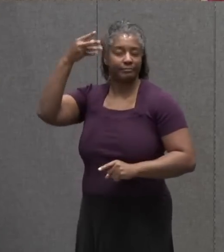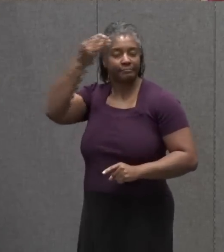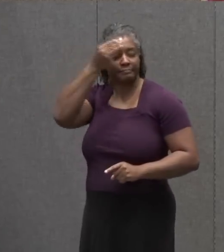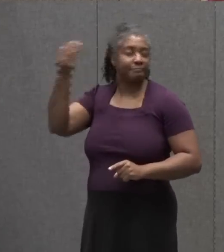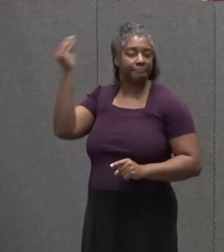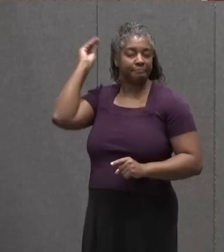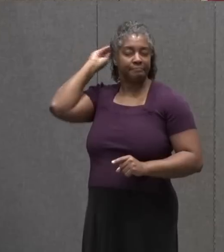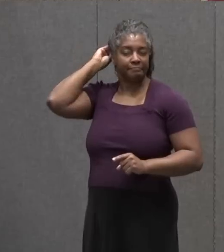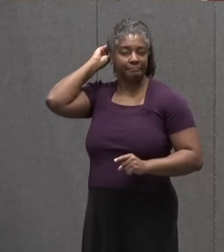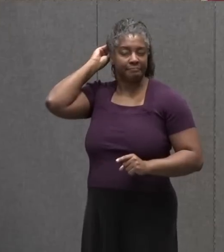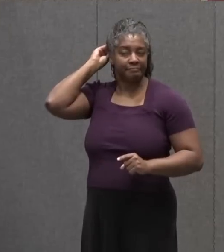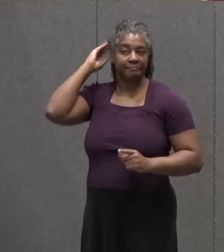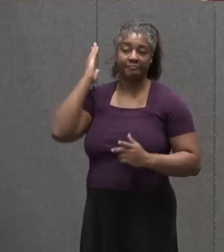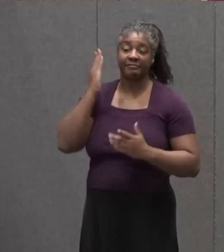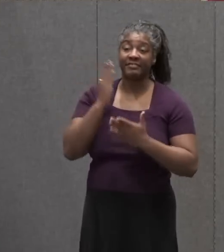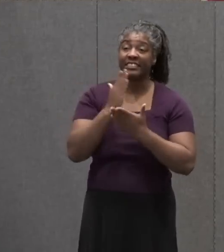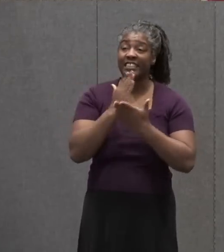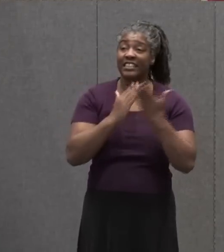certain words popped off the page.